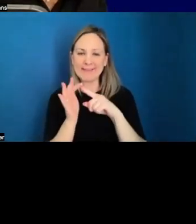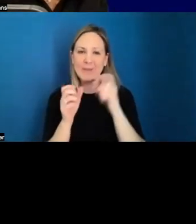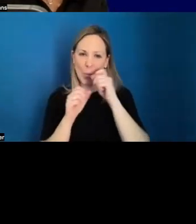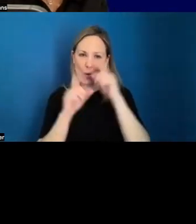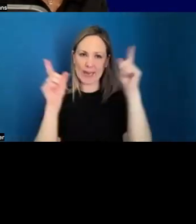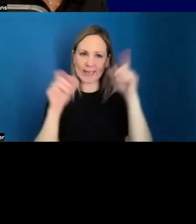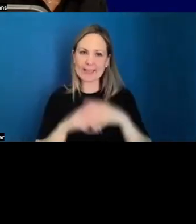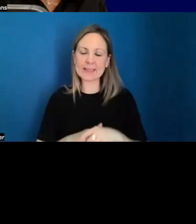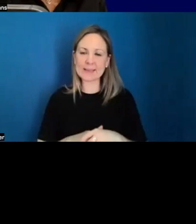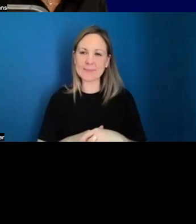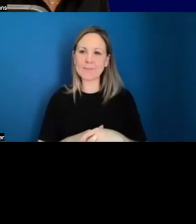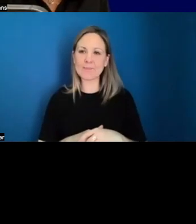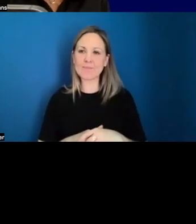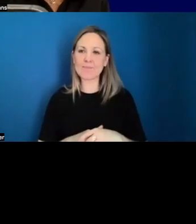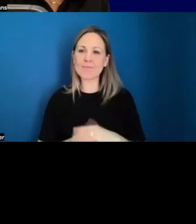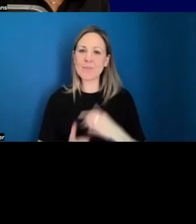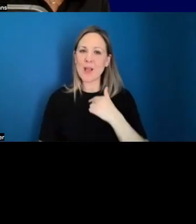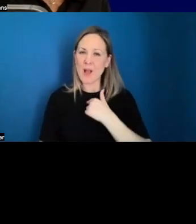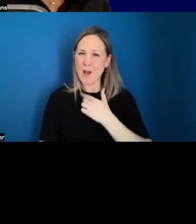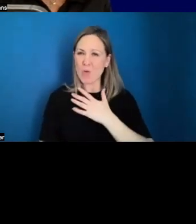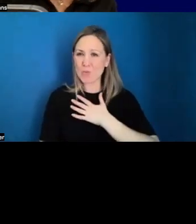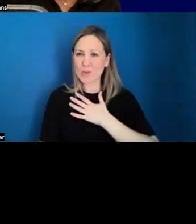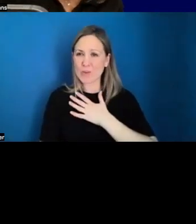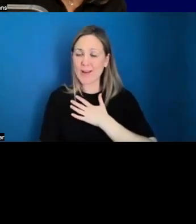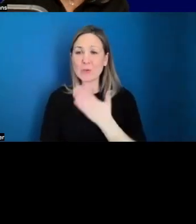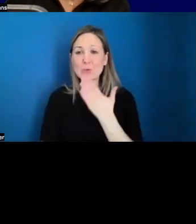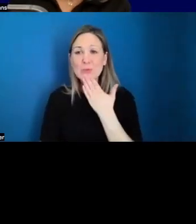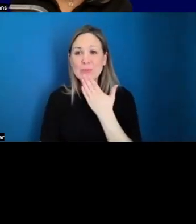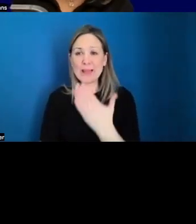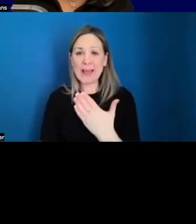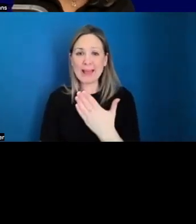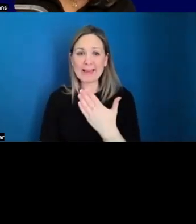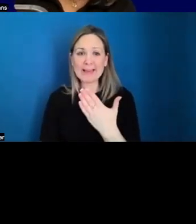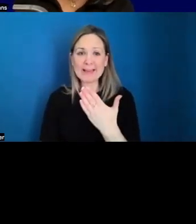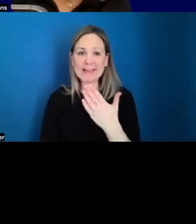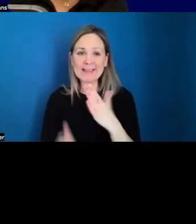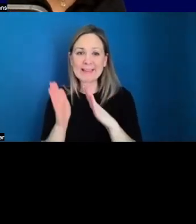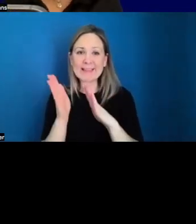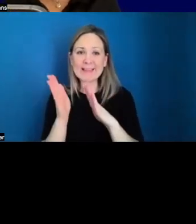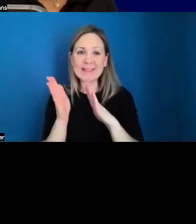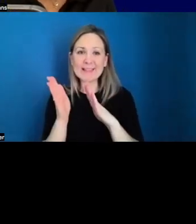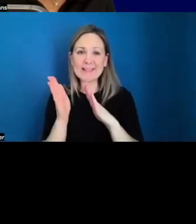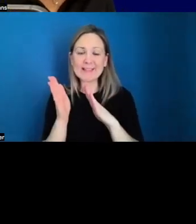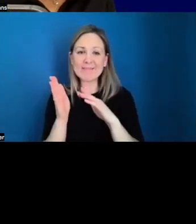I would sincerely like to thank Ms X for allowing us to share her experience and